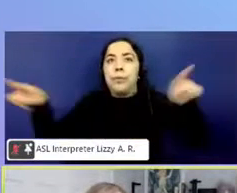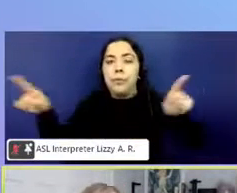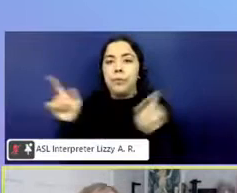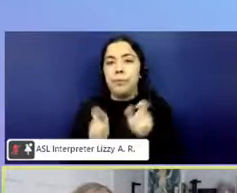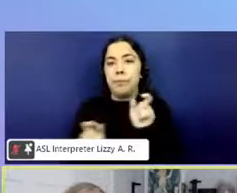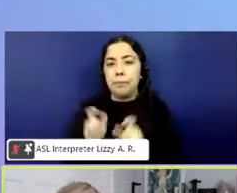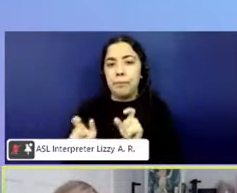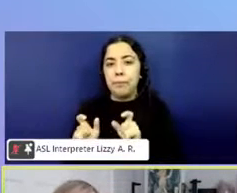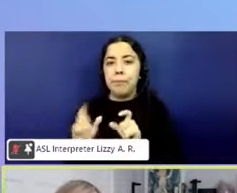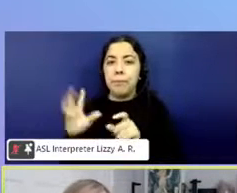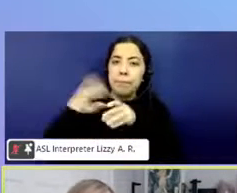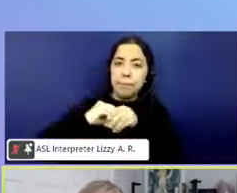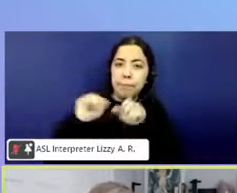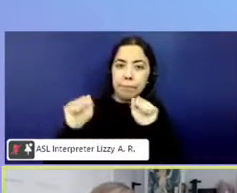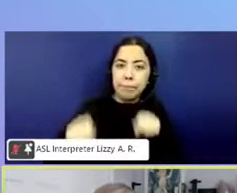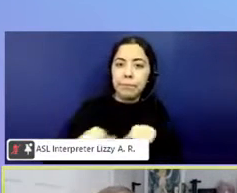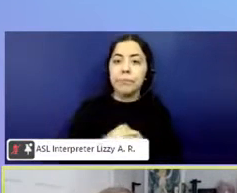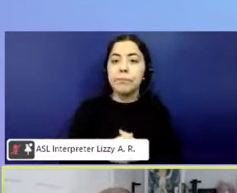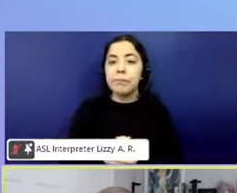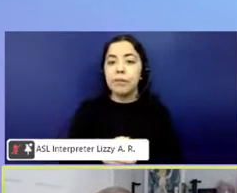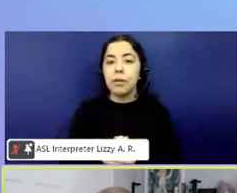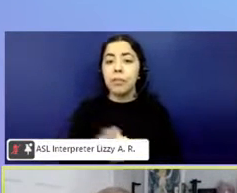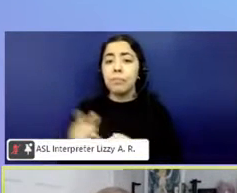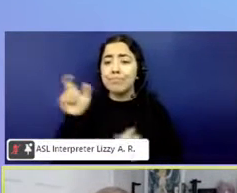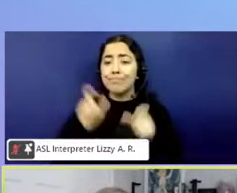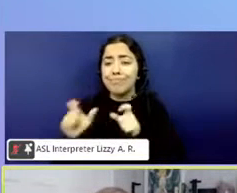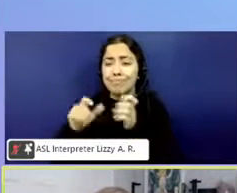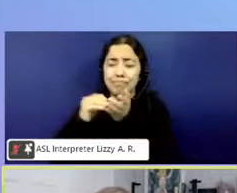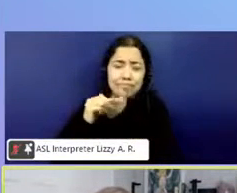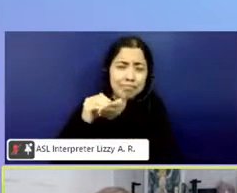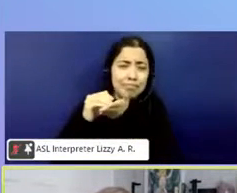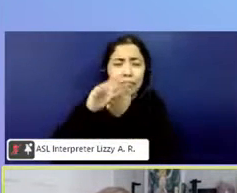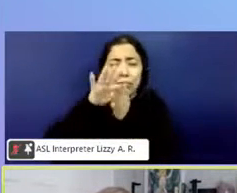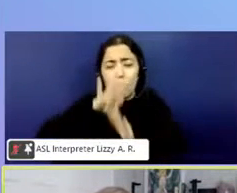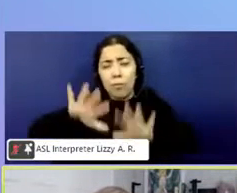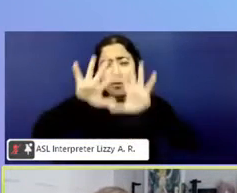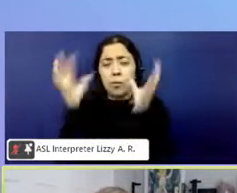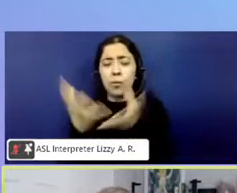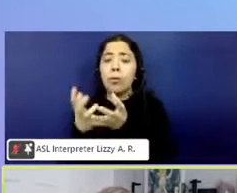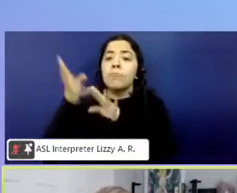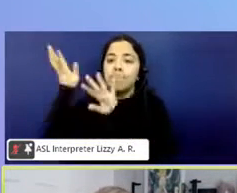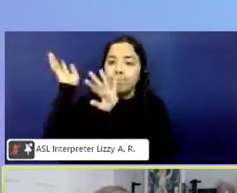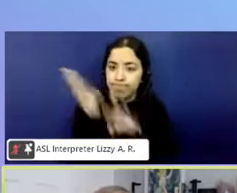Millions around the world downloaded and use the toolkit but there were a whole